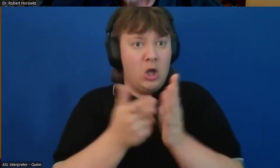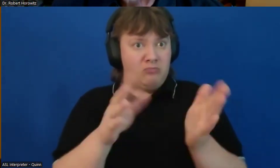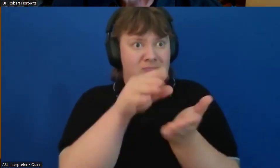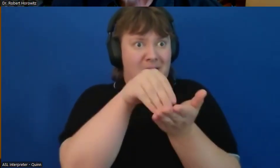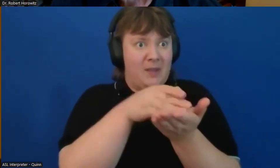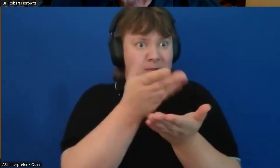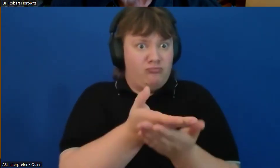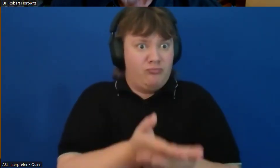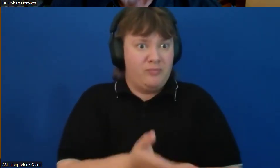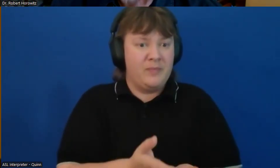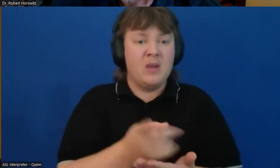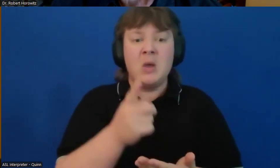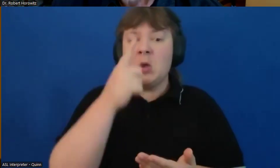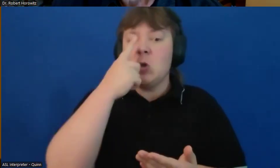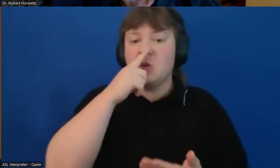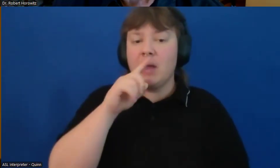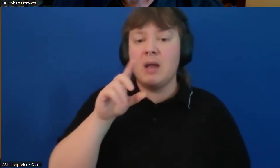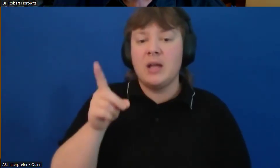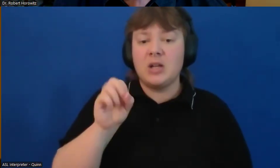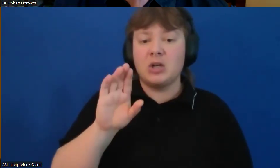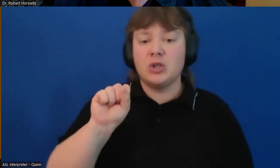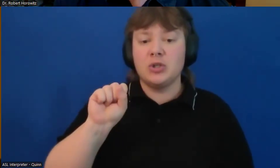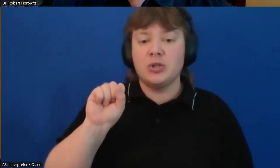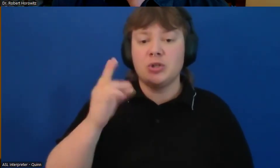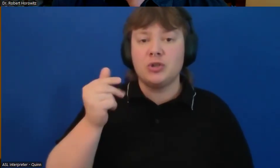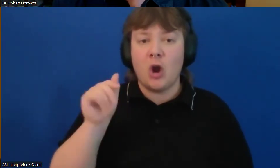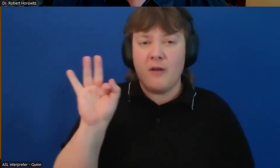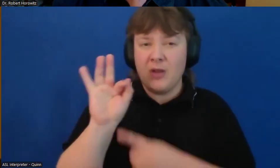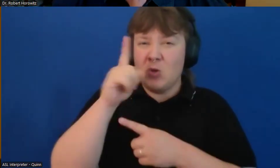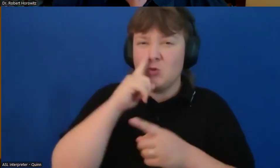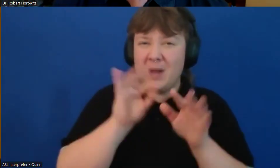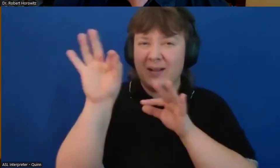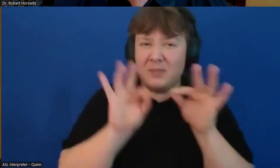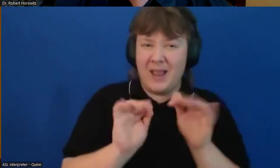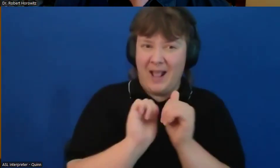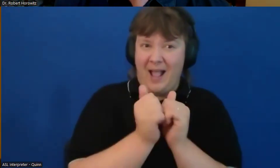how it affects us as mental health provider in this multidisciplinary decision making capacity